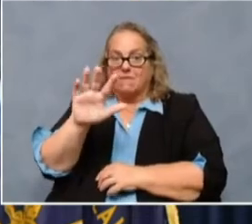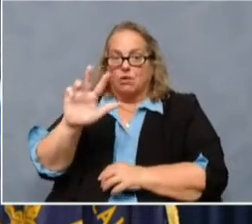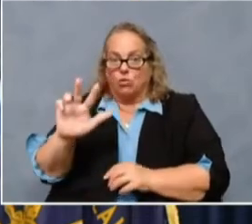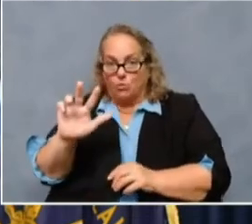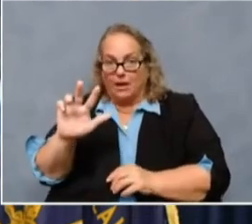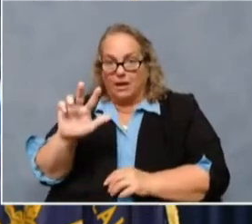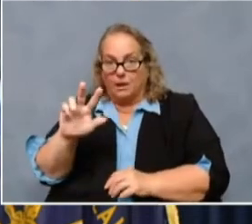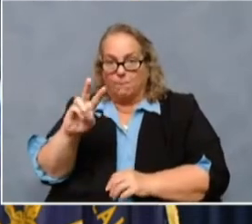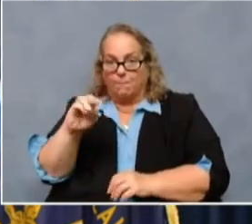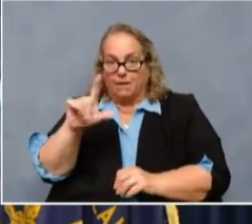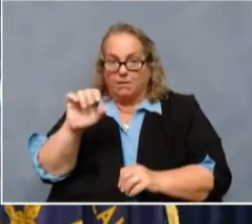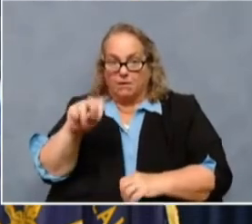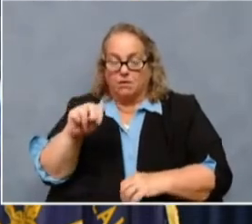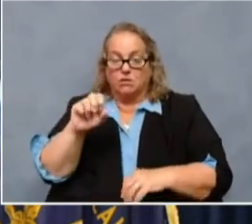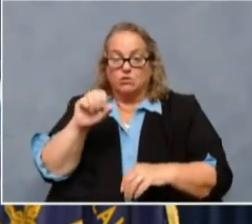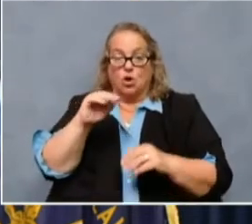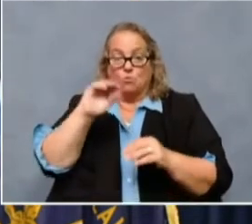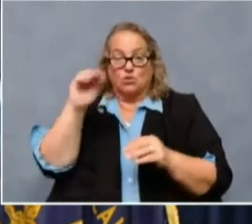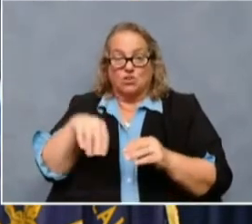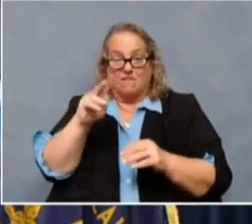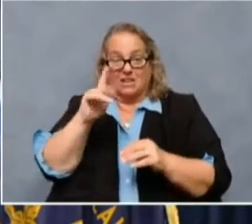percentage of Kentucky and vaccinated with at least one dose is going to